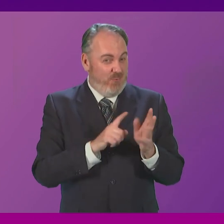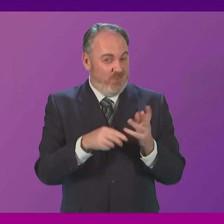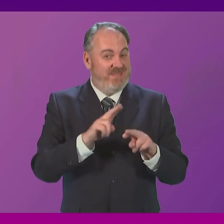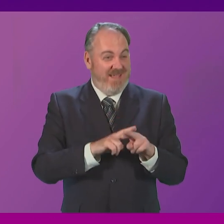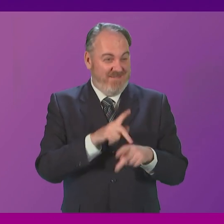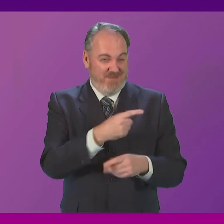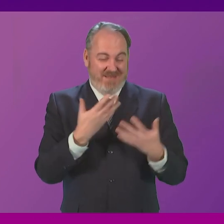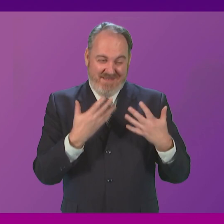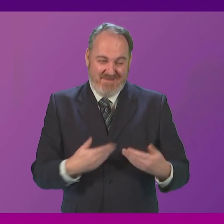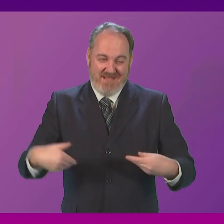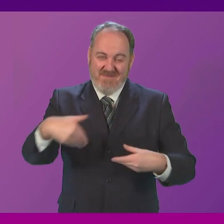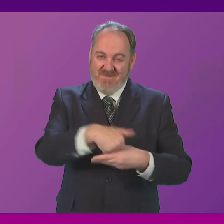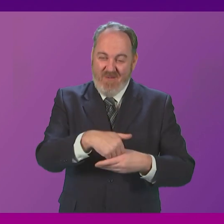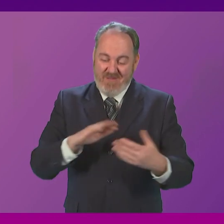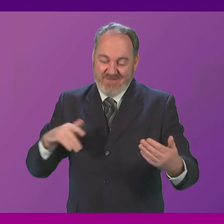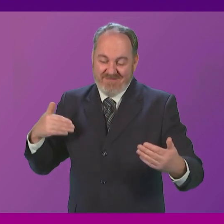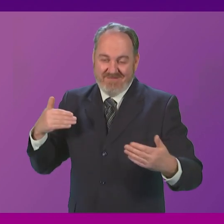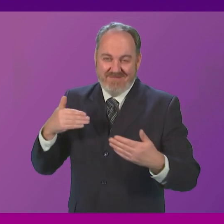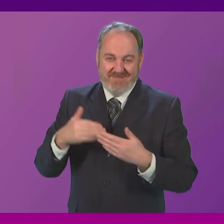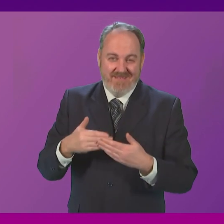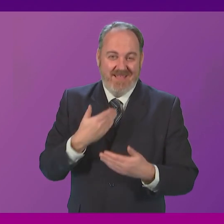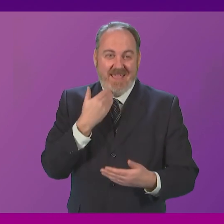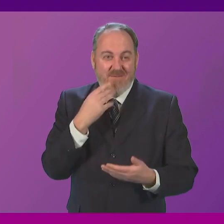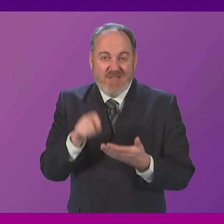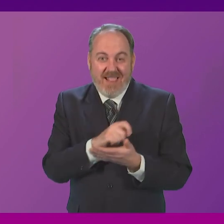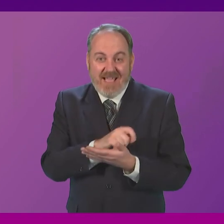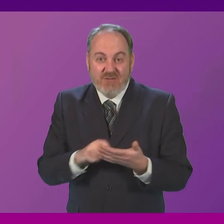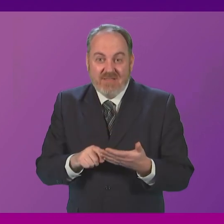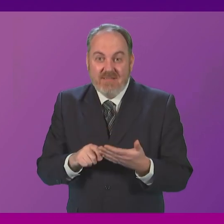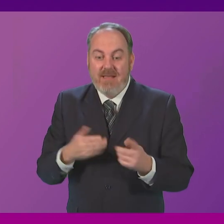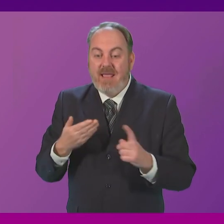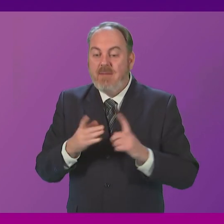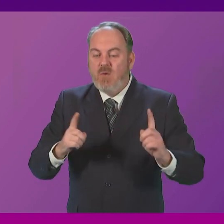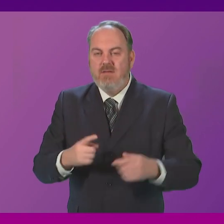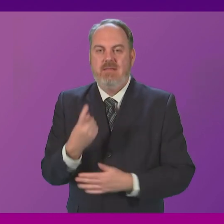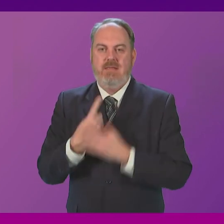He has said that every election should be about independence.